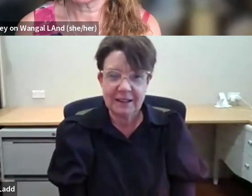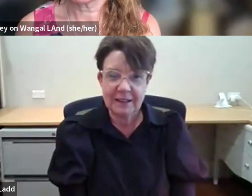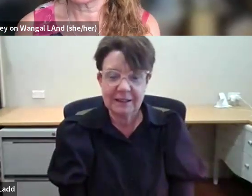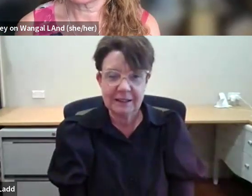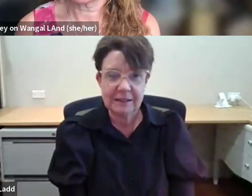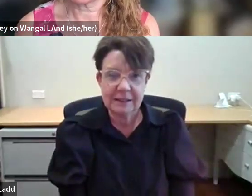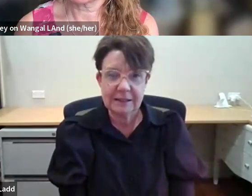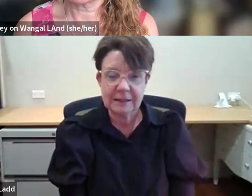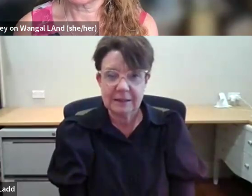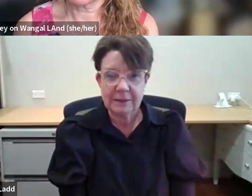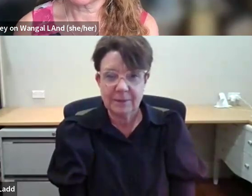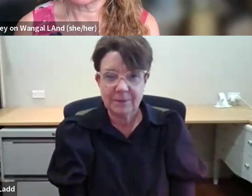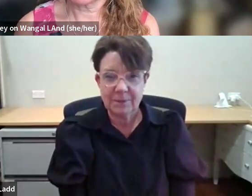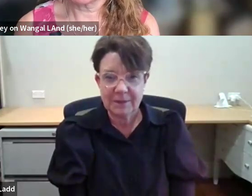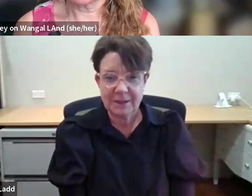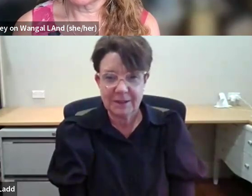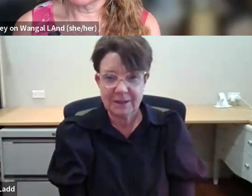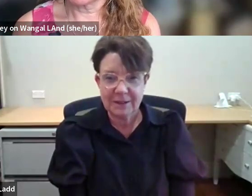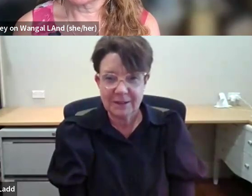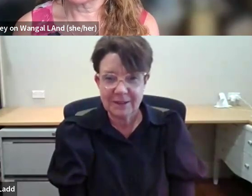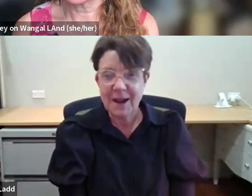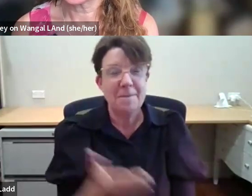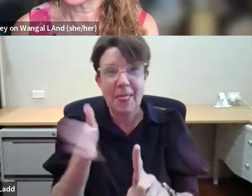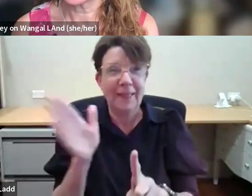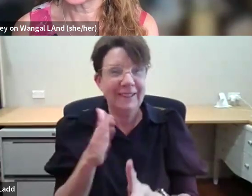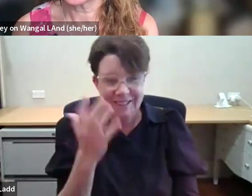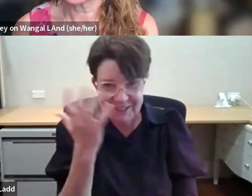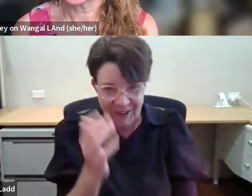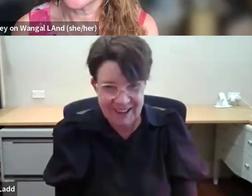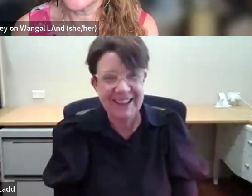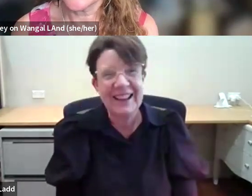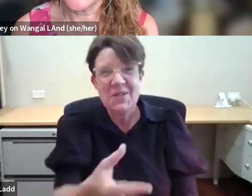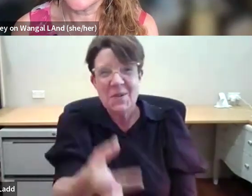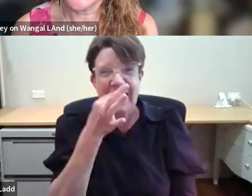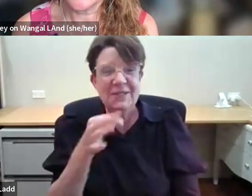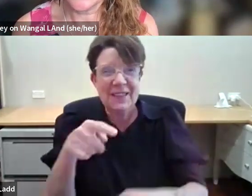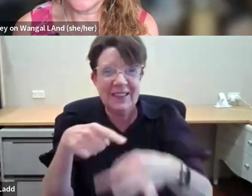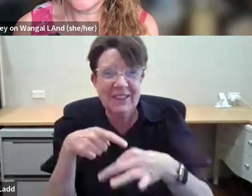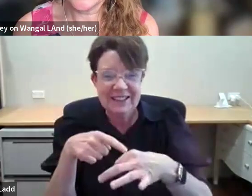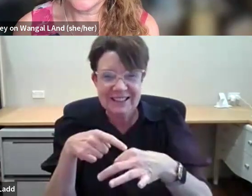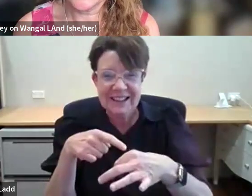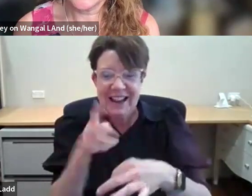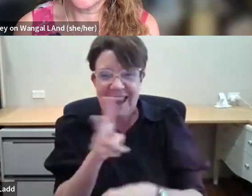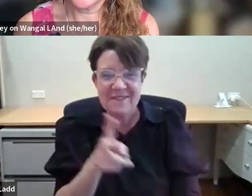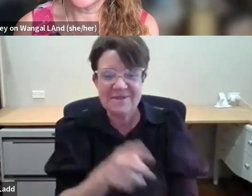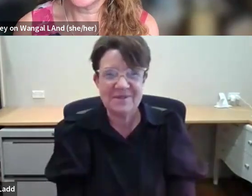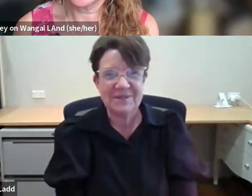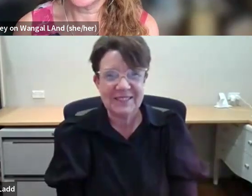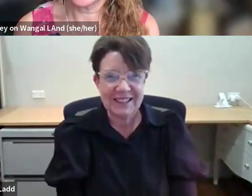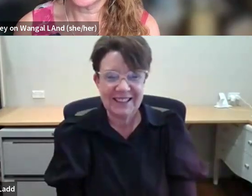, it is amazing you are doing this while you are moving house, that is commitment . >> People are moving